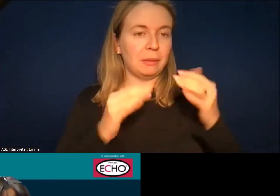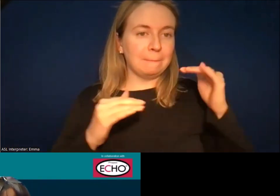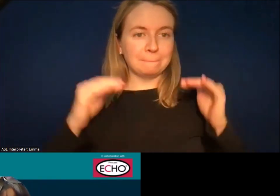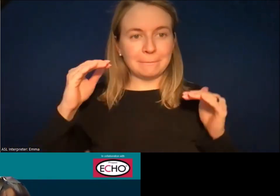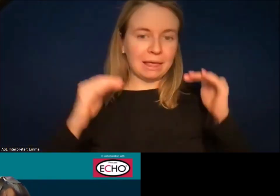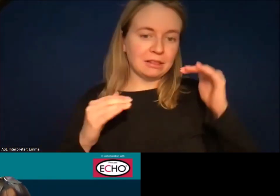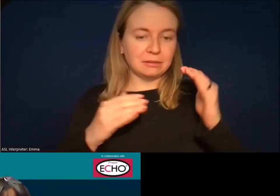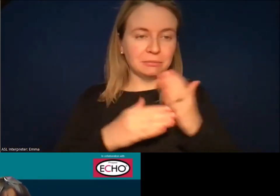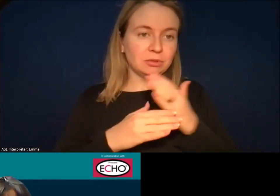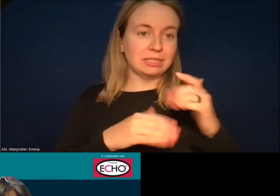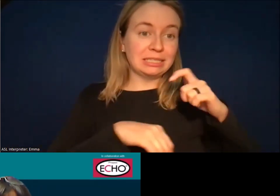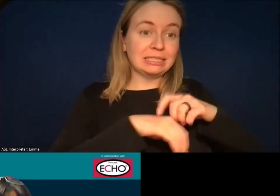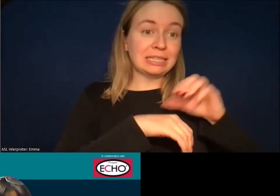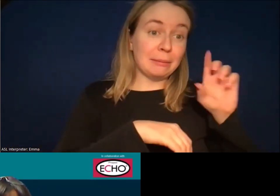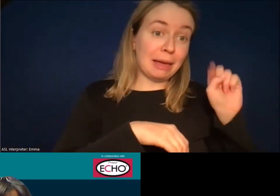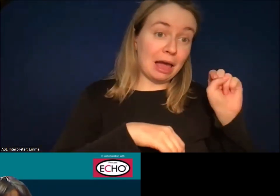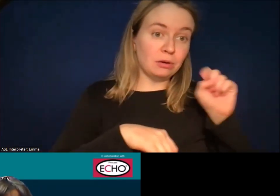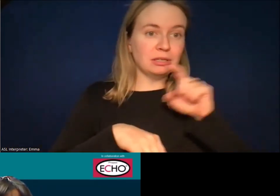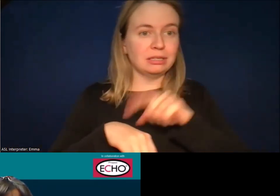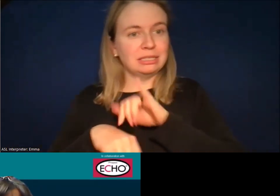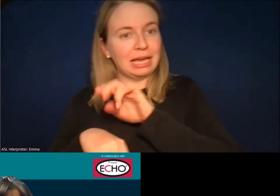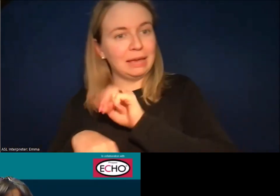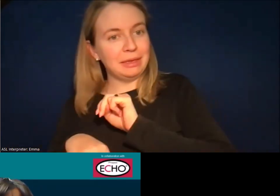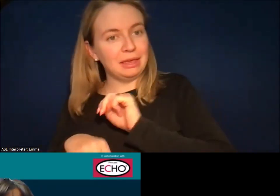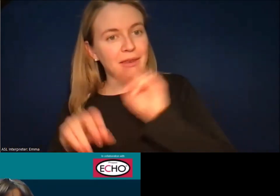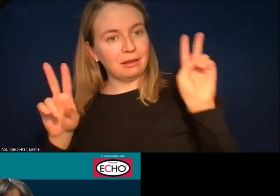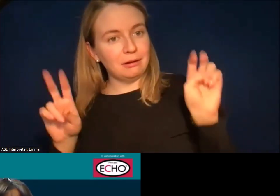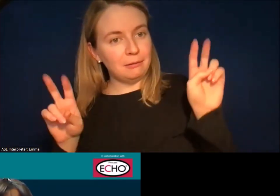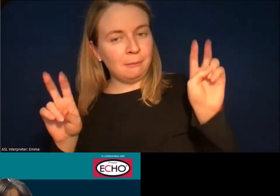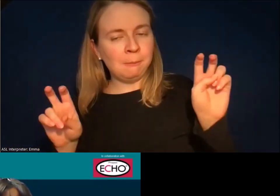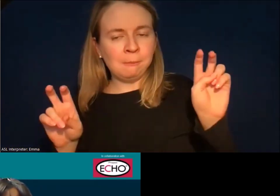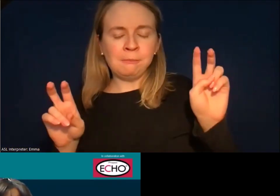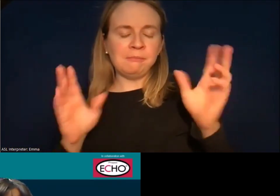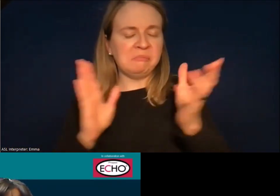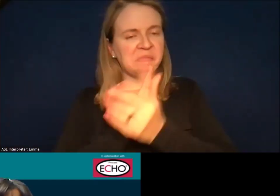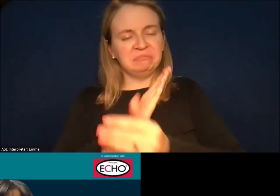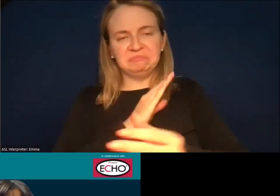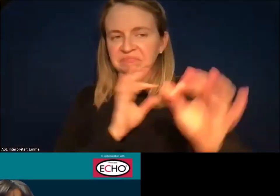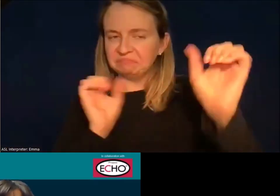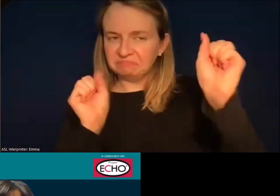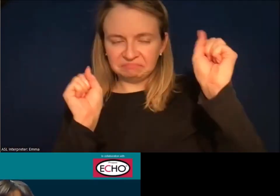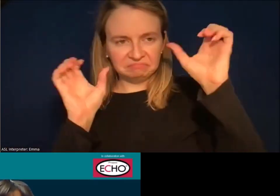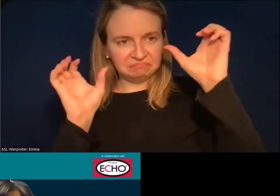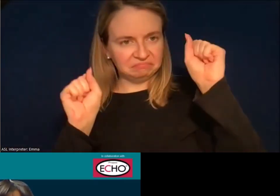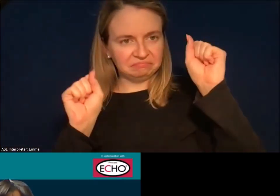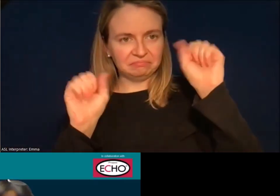time out and time in. And here's, I mean, it was just masterful. You did such a great job. What a great resource for